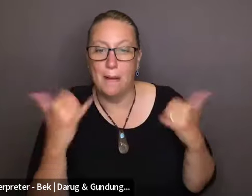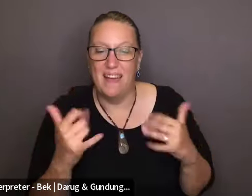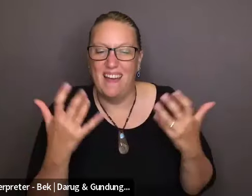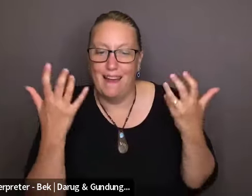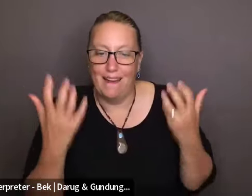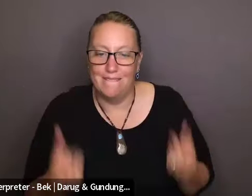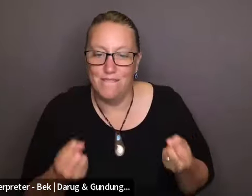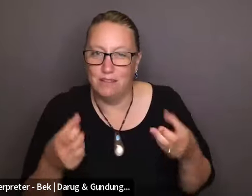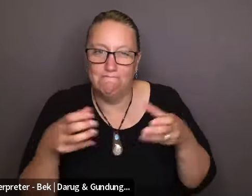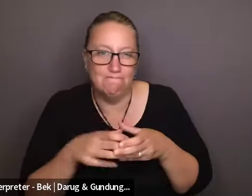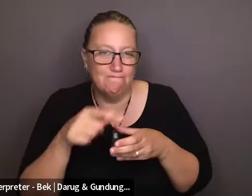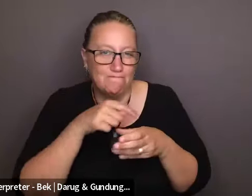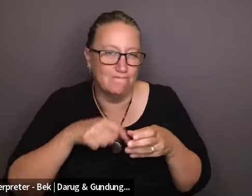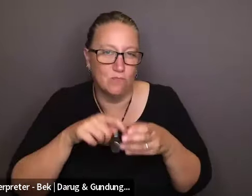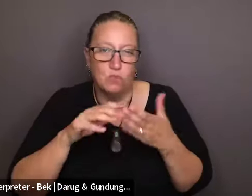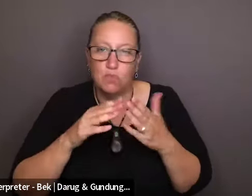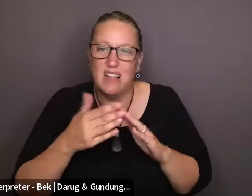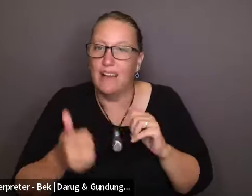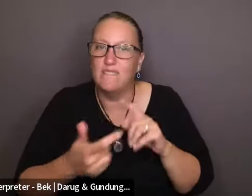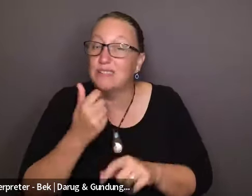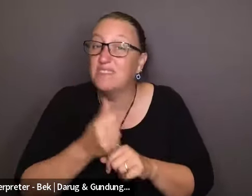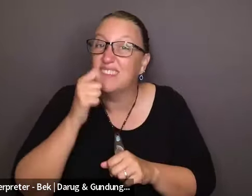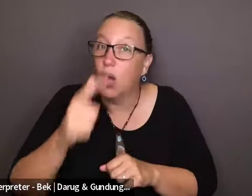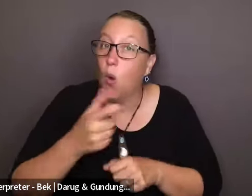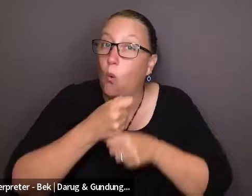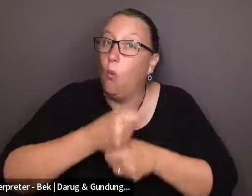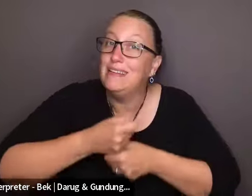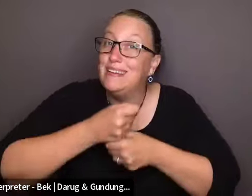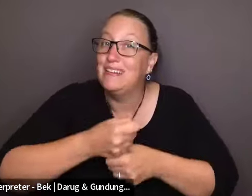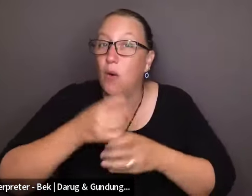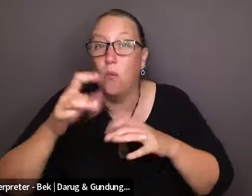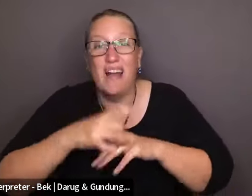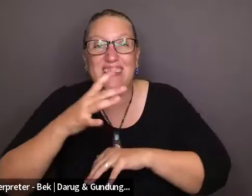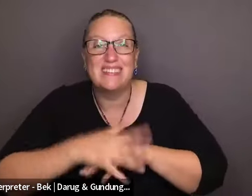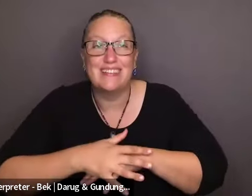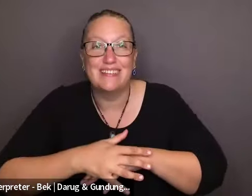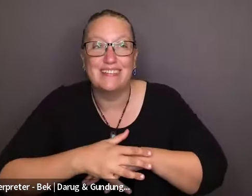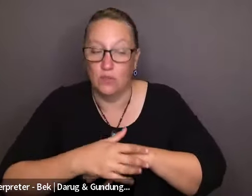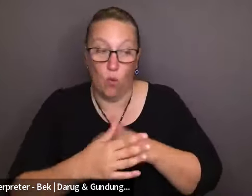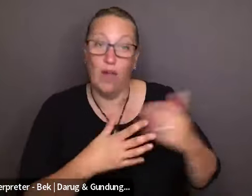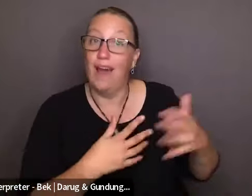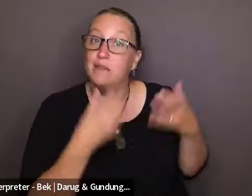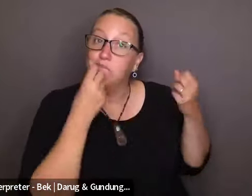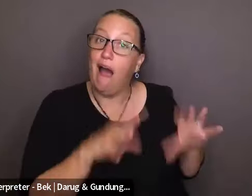certain things or more expensive to get certain things done. You might have communities for whom there is